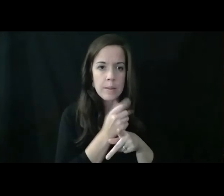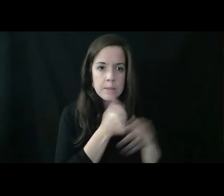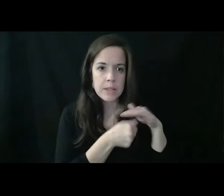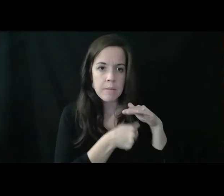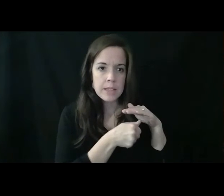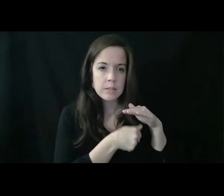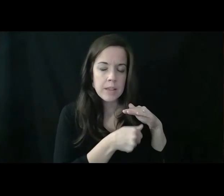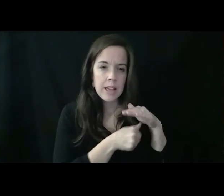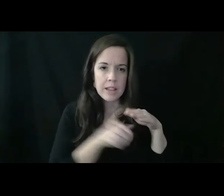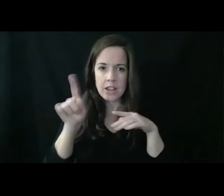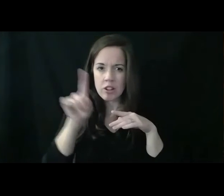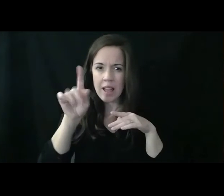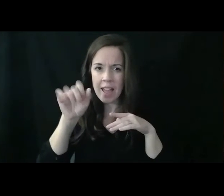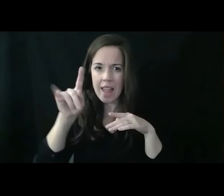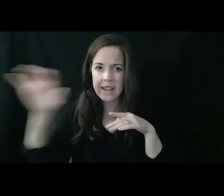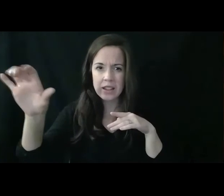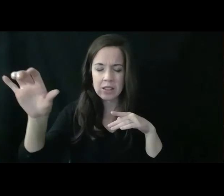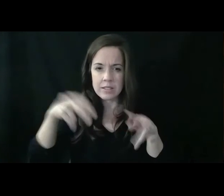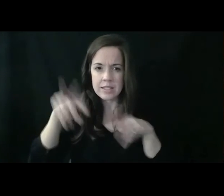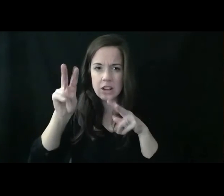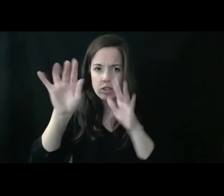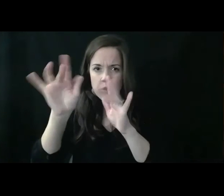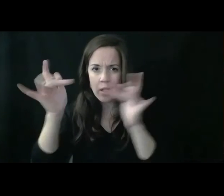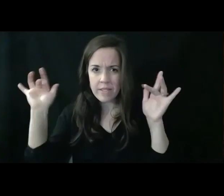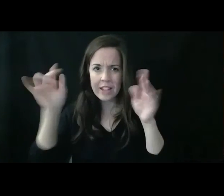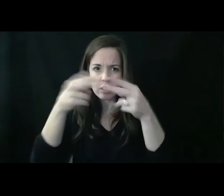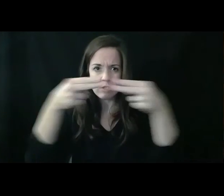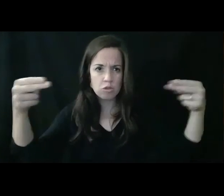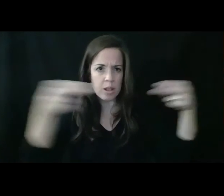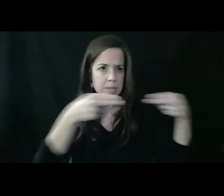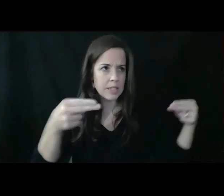stares at the reflective strips lining her bookshelves, until she memorizes the hazards.